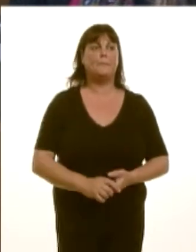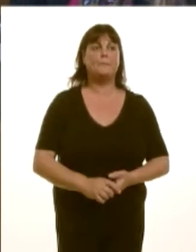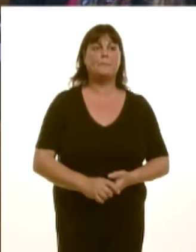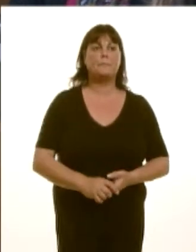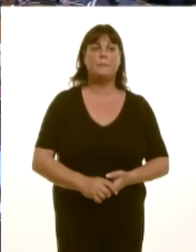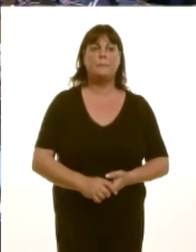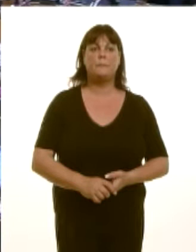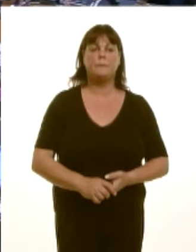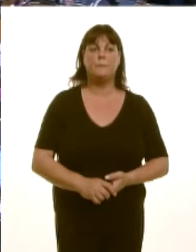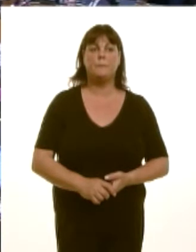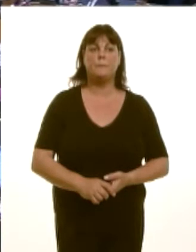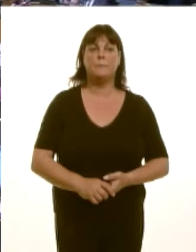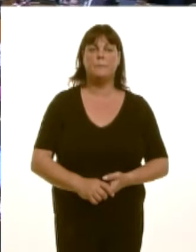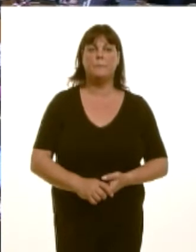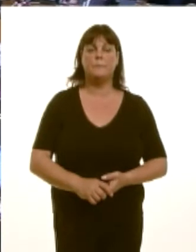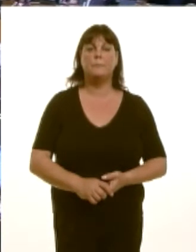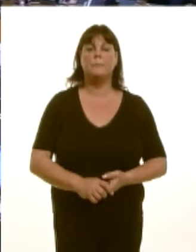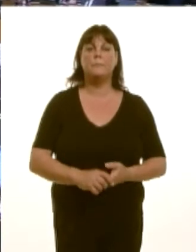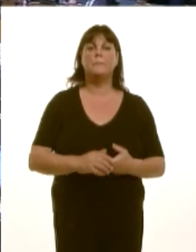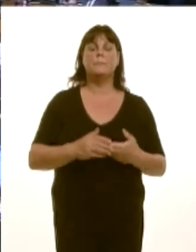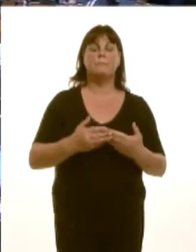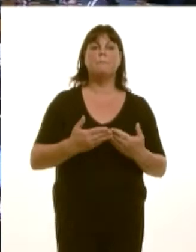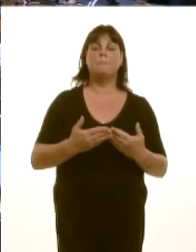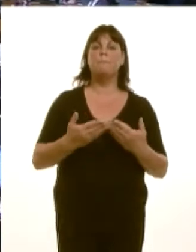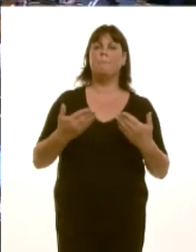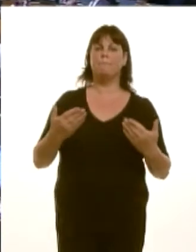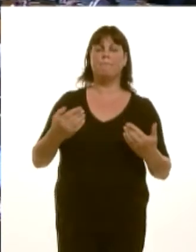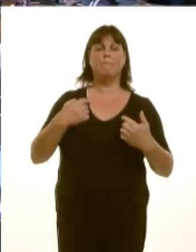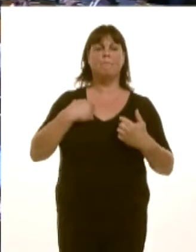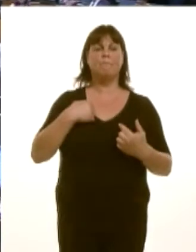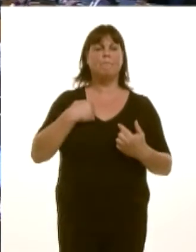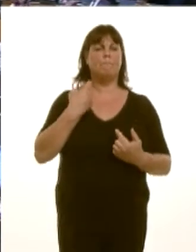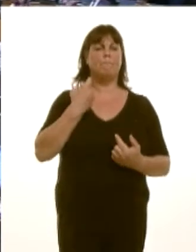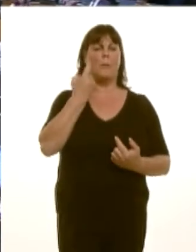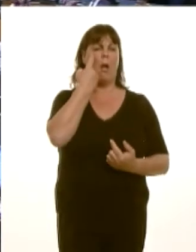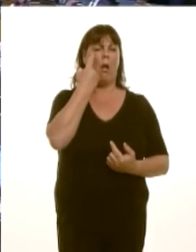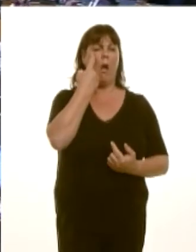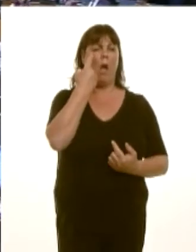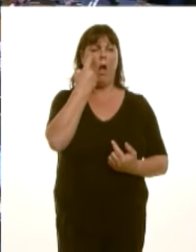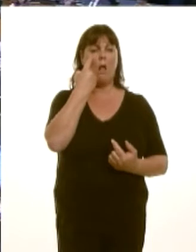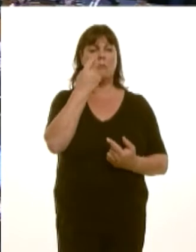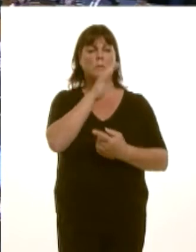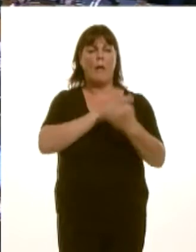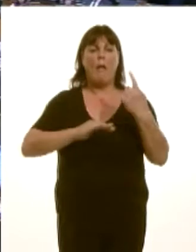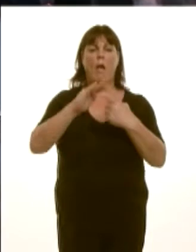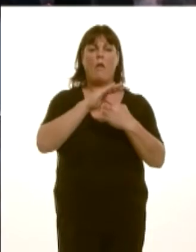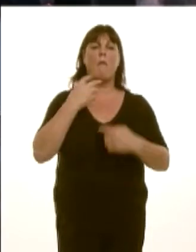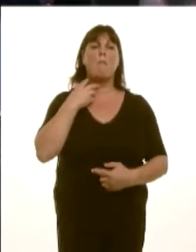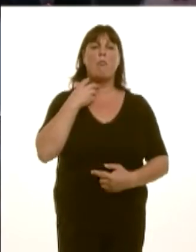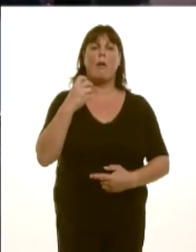Simon Thomas: To return to real services for constituents in Powys, in Brecon and Radnorshire,